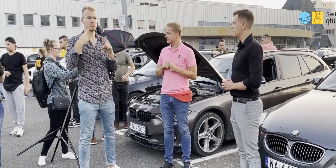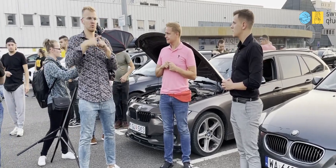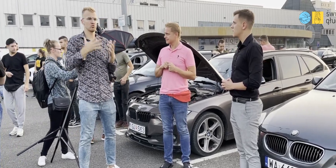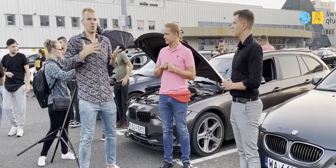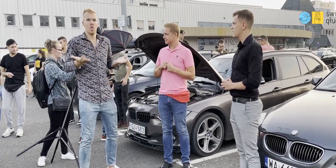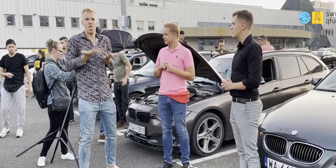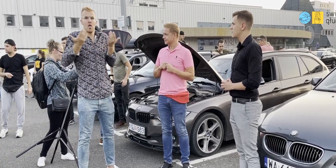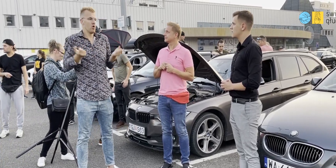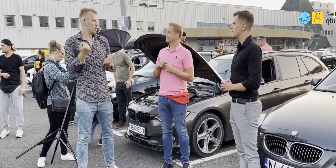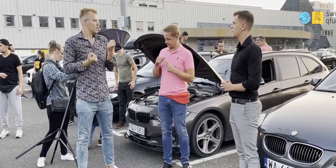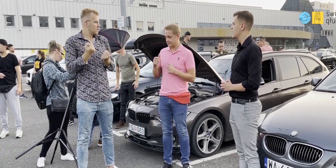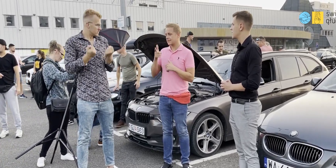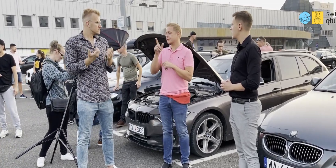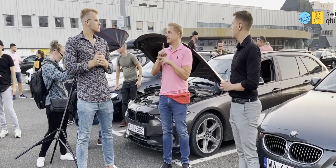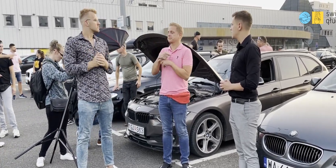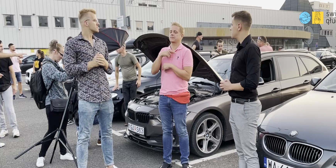You ride them "lightly", you don't feel the